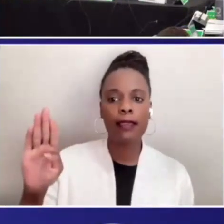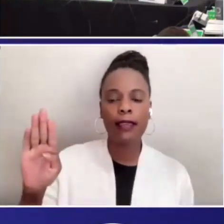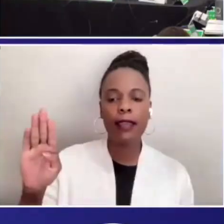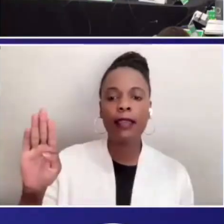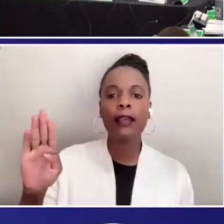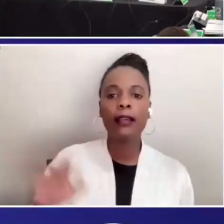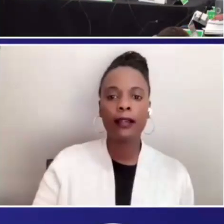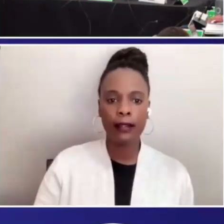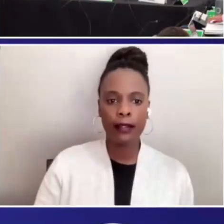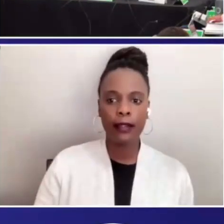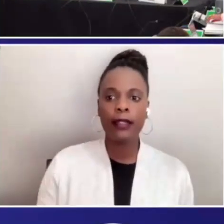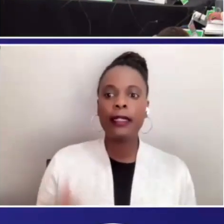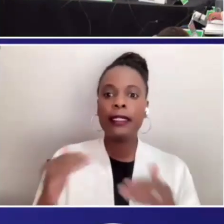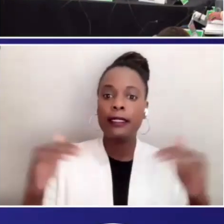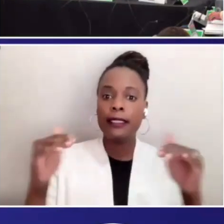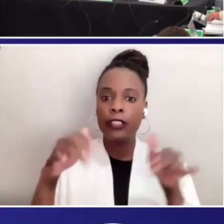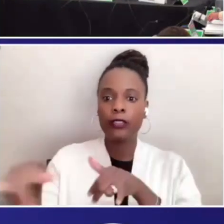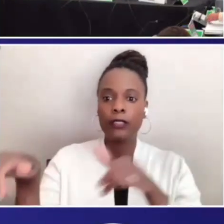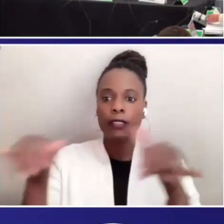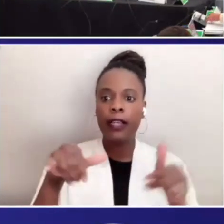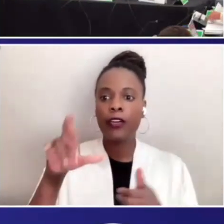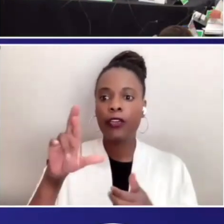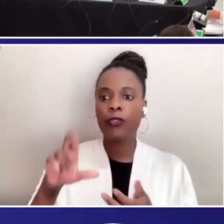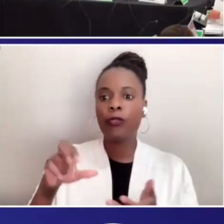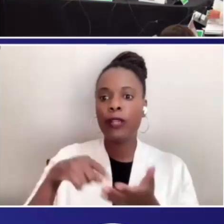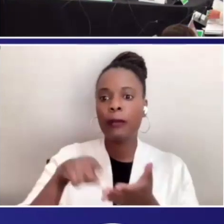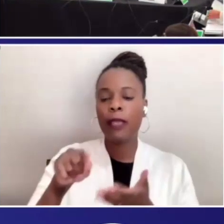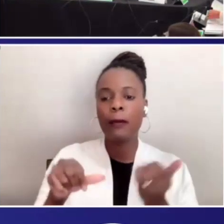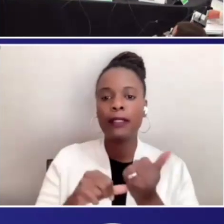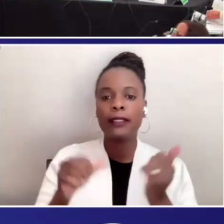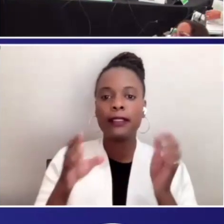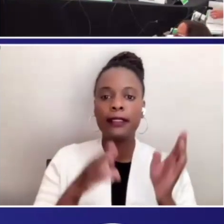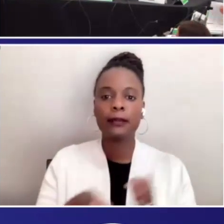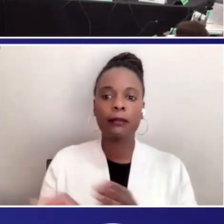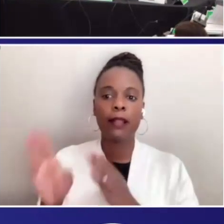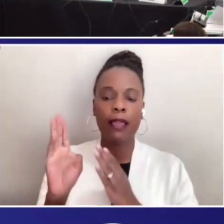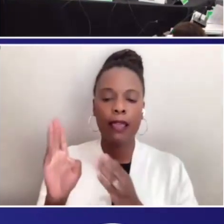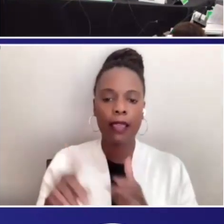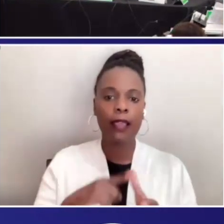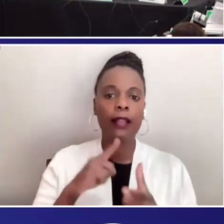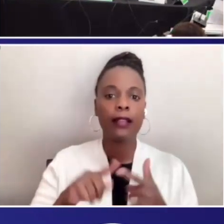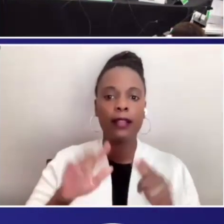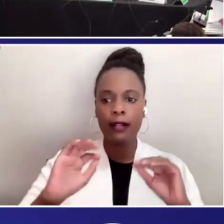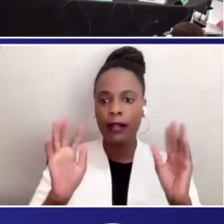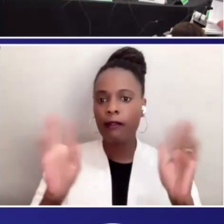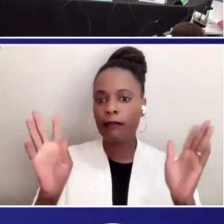Tiered Standard, Repayment Assistance Plan. And then clarifying with the dates in